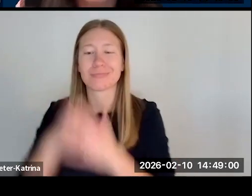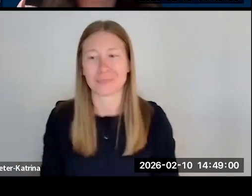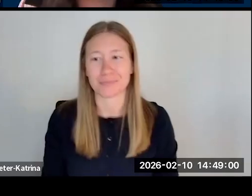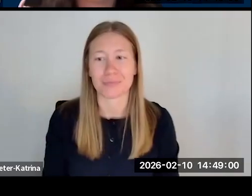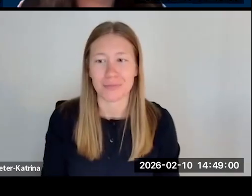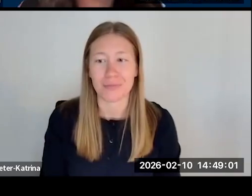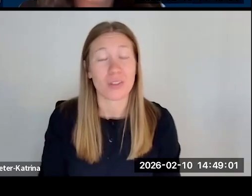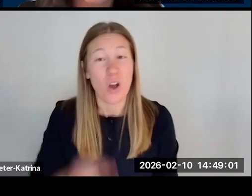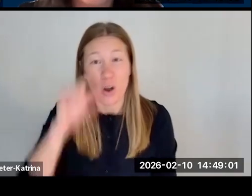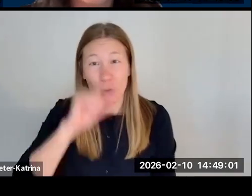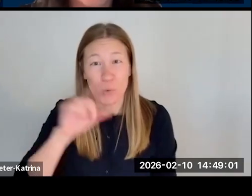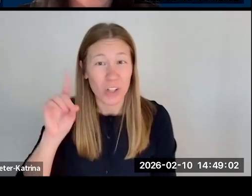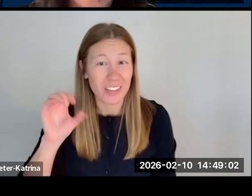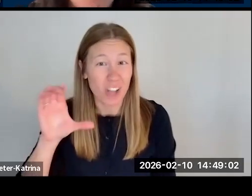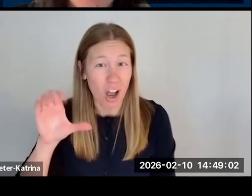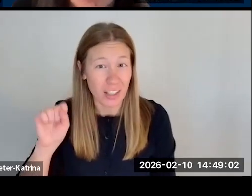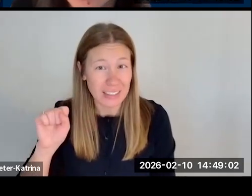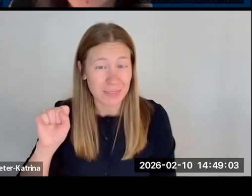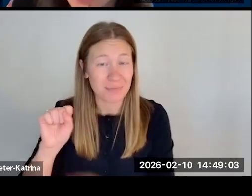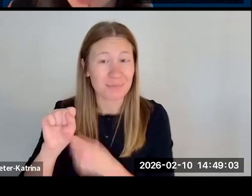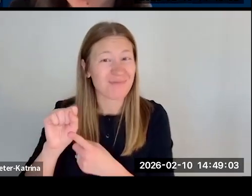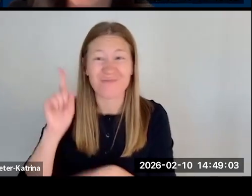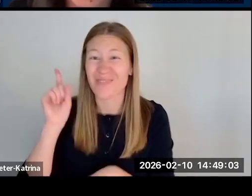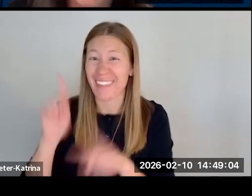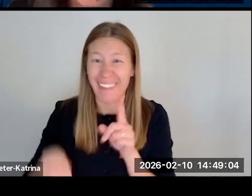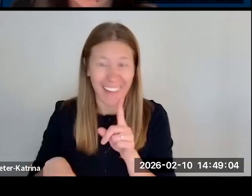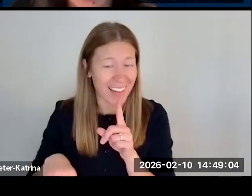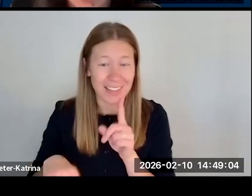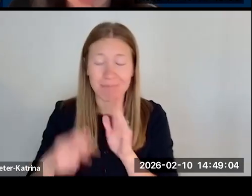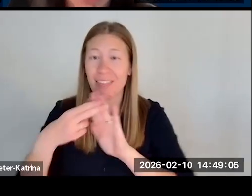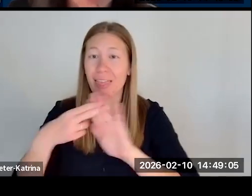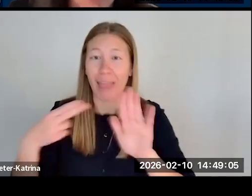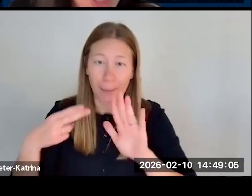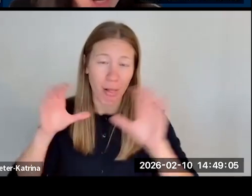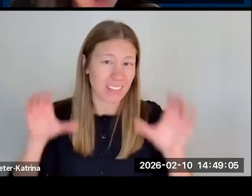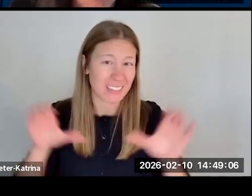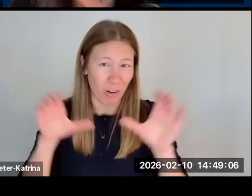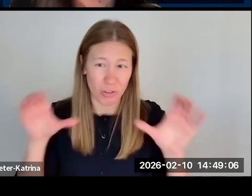and in Google Docs there's no built-in feature for marking these as decorative.